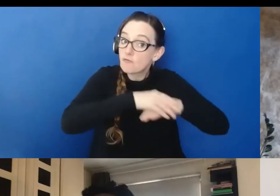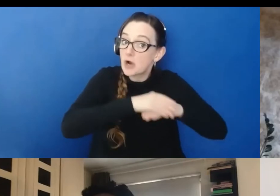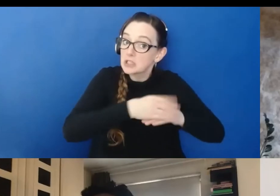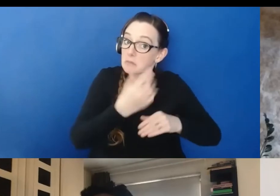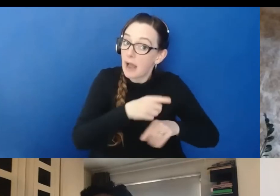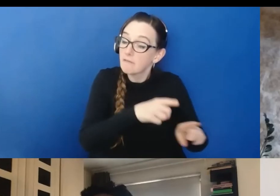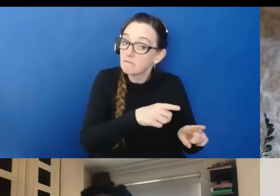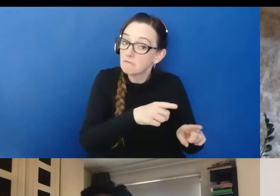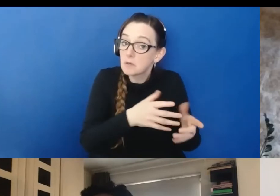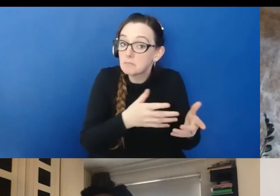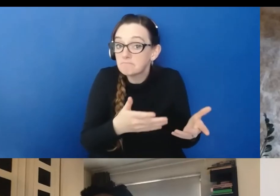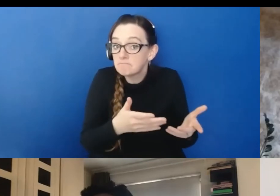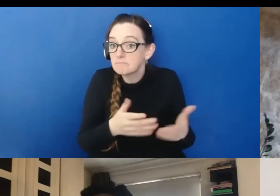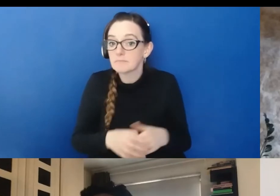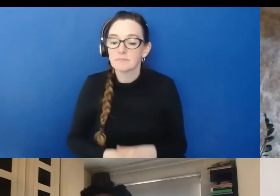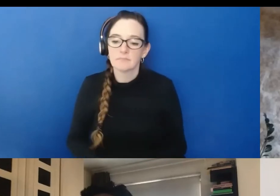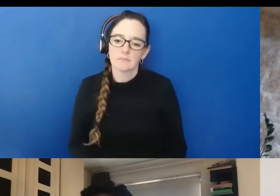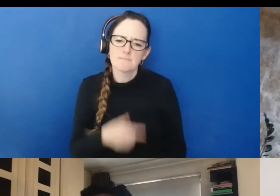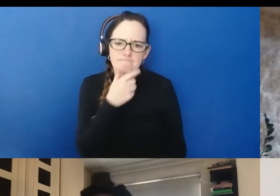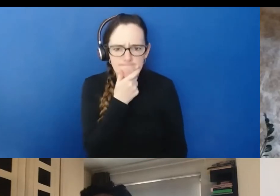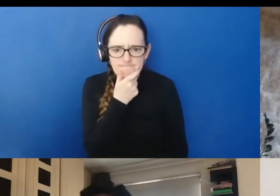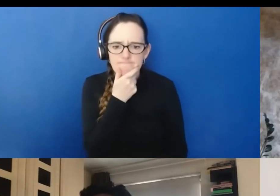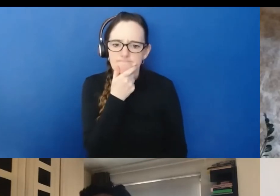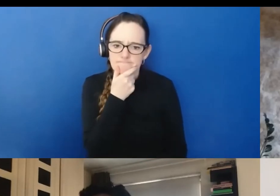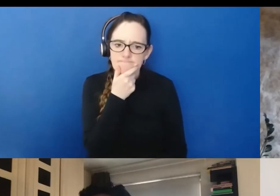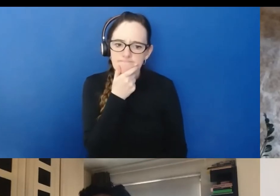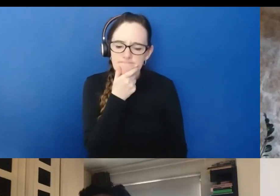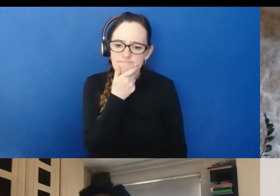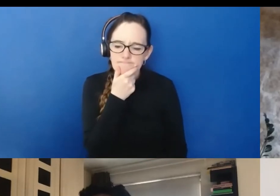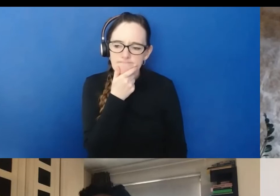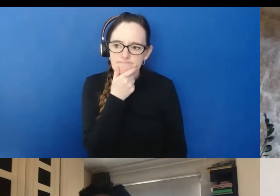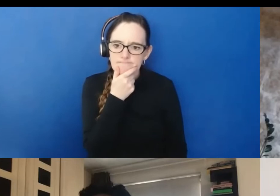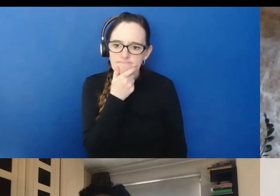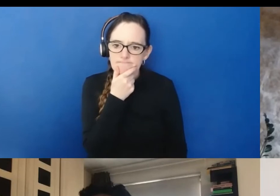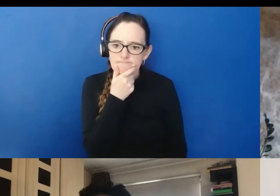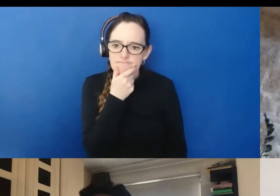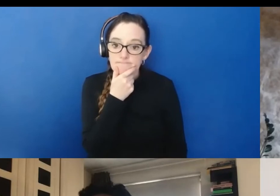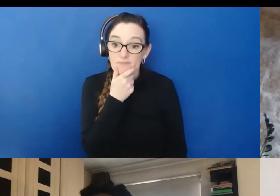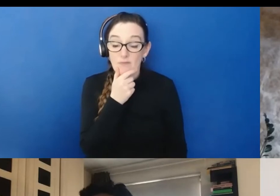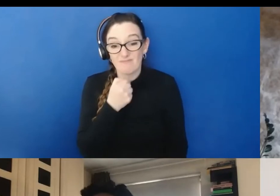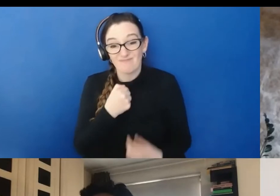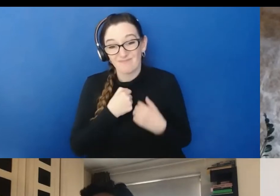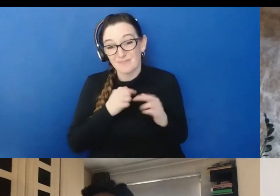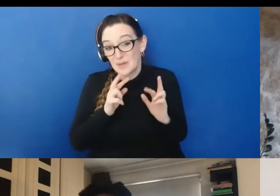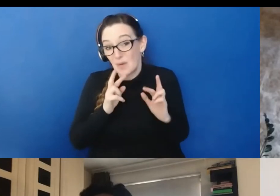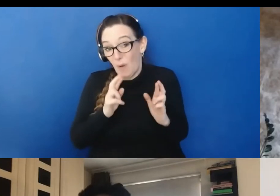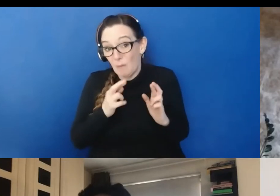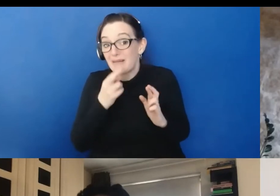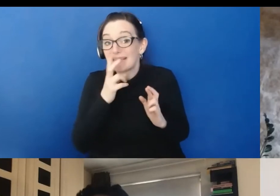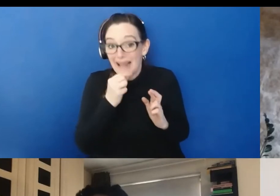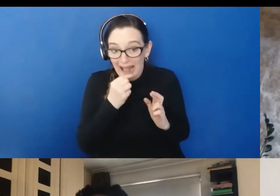I mean in a sense, I would really, really hope it can.